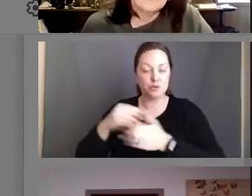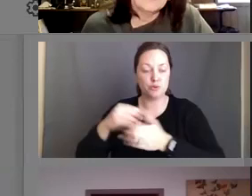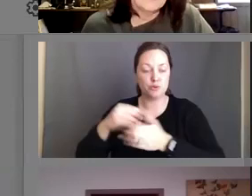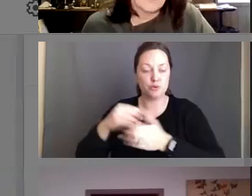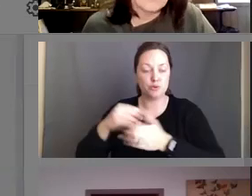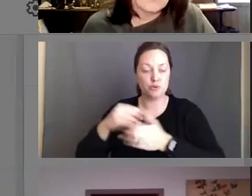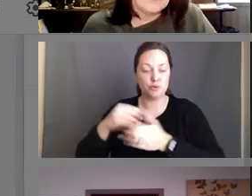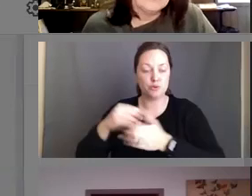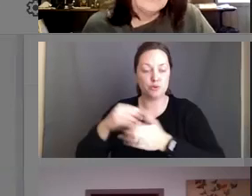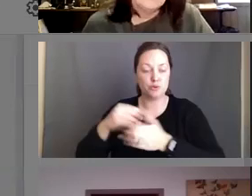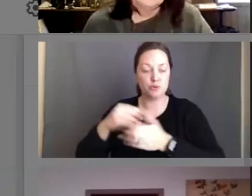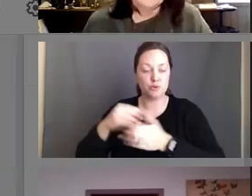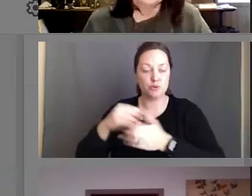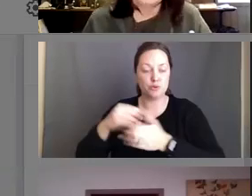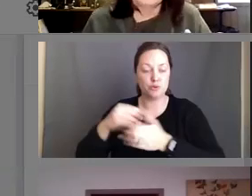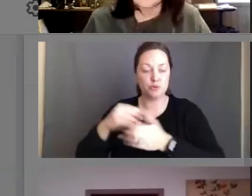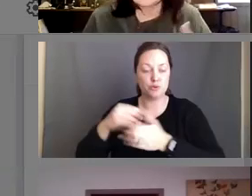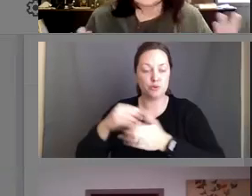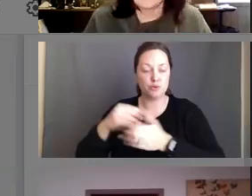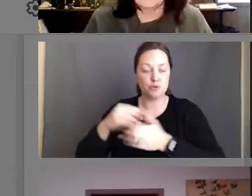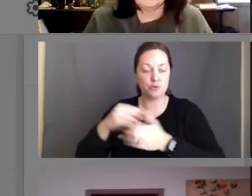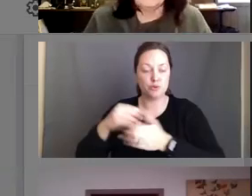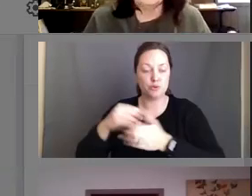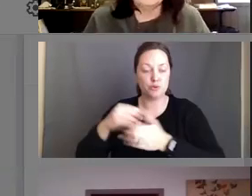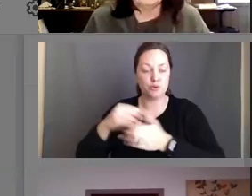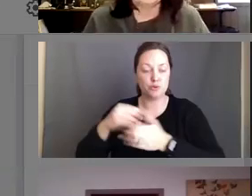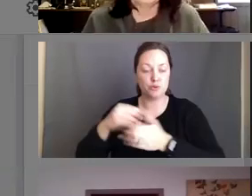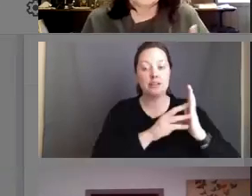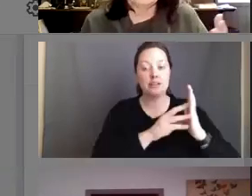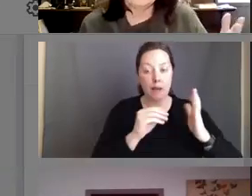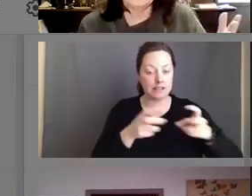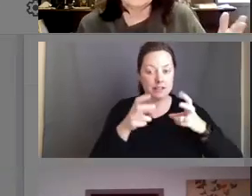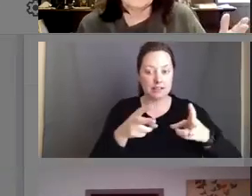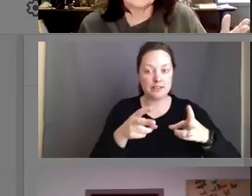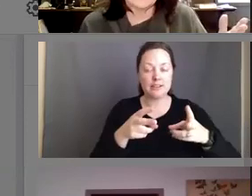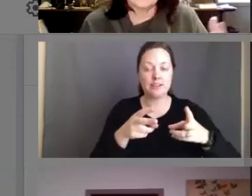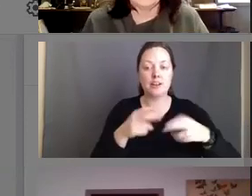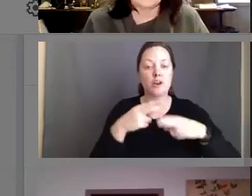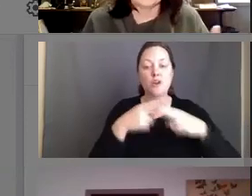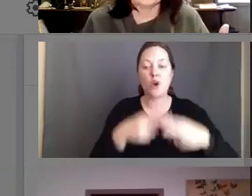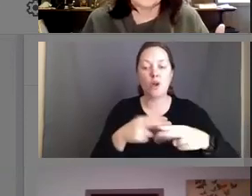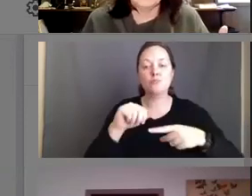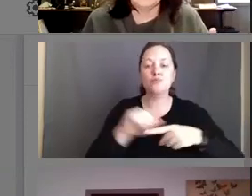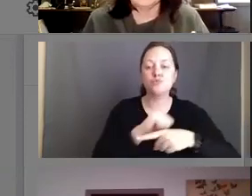I'm going to select a different layout, I'm going to select this one at the top hand corner.